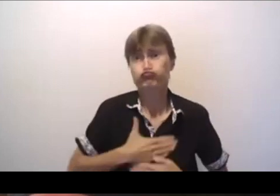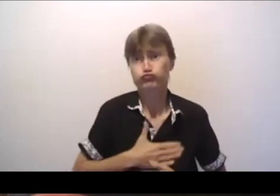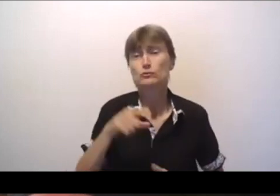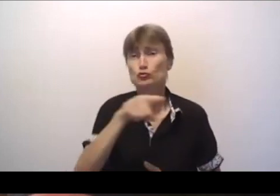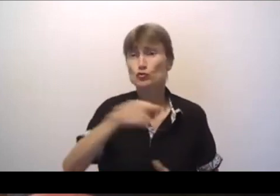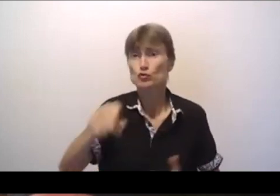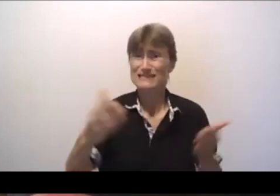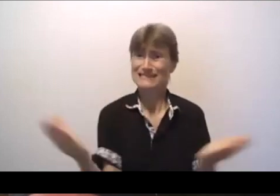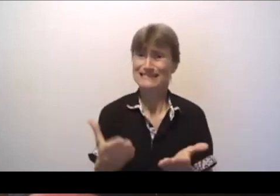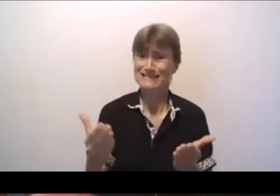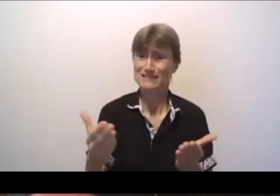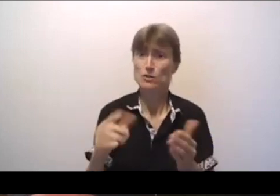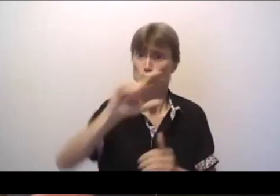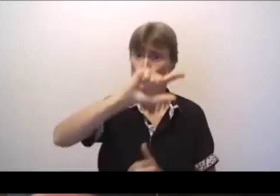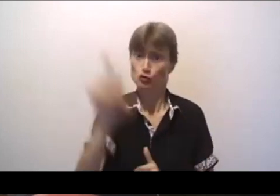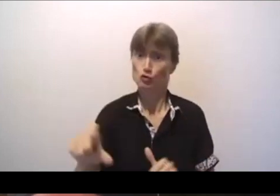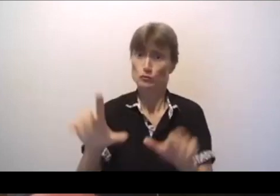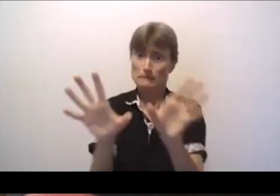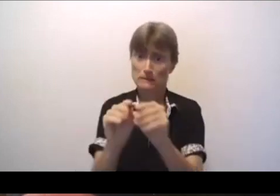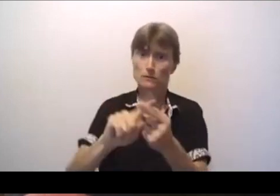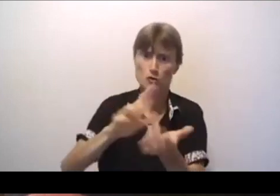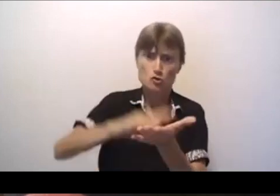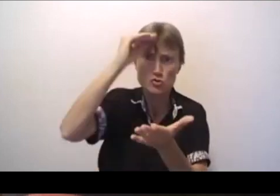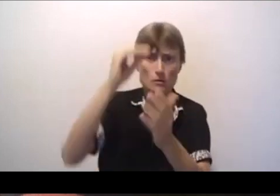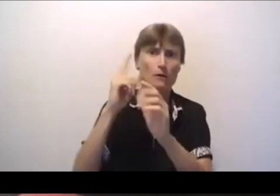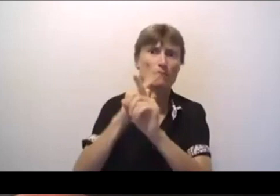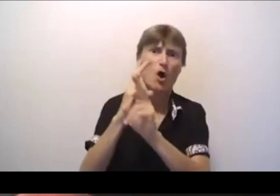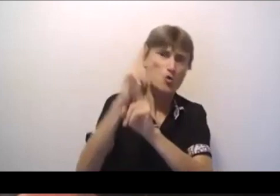about a universal basic income and my last statement will be